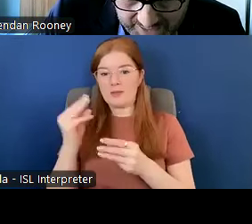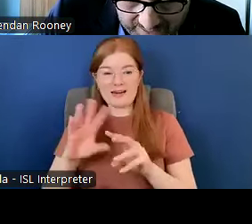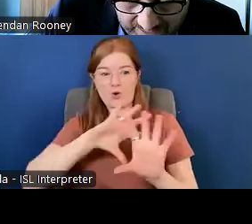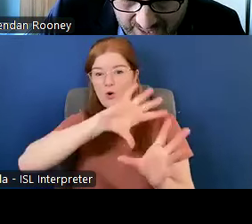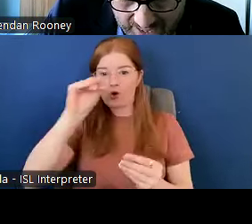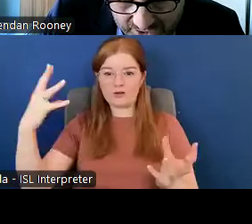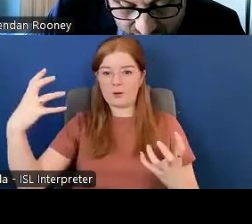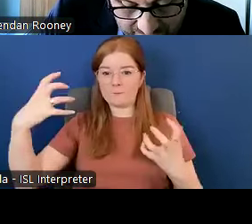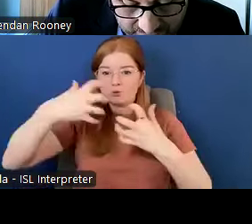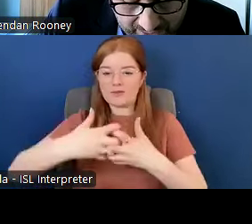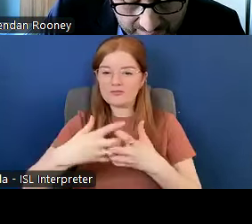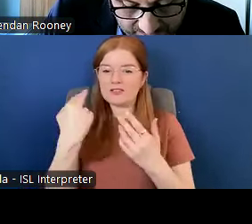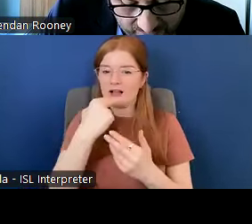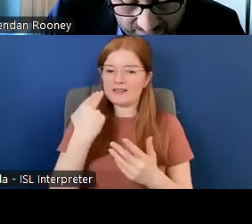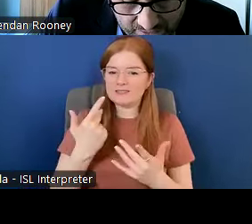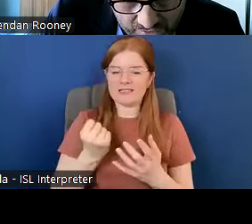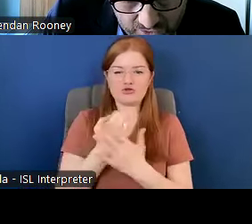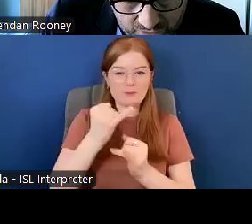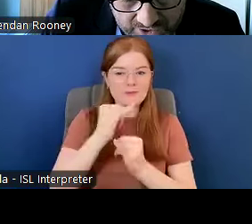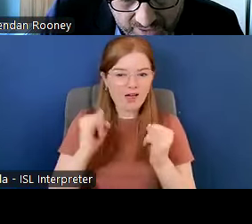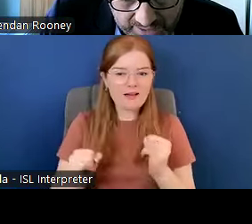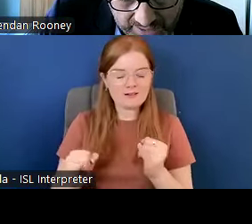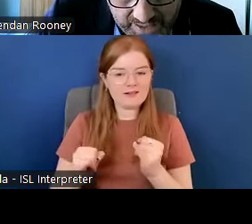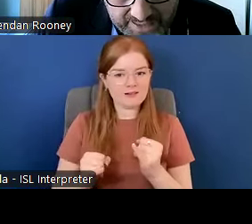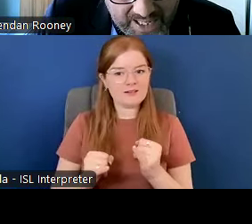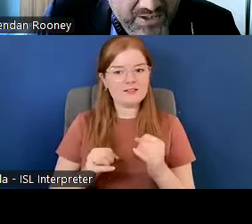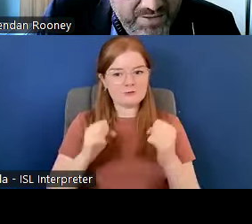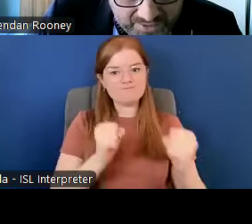together, and descriptive line, meanwhile, recalled strongly the calligraphic